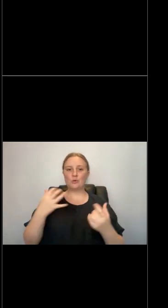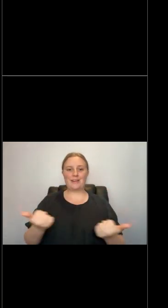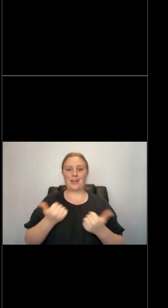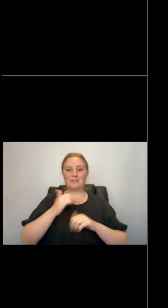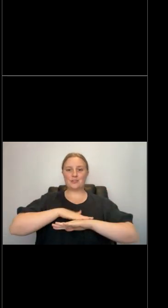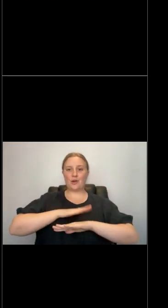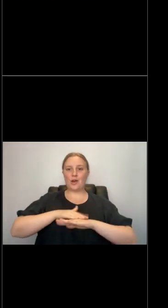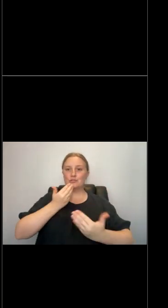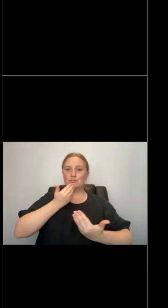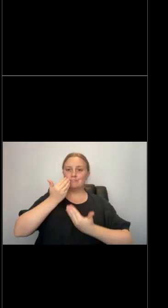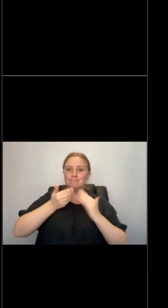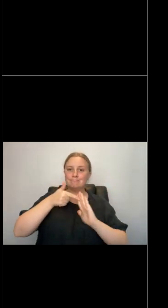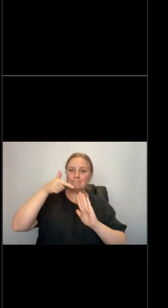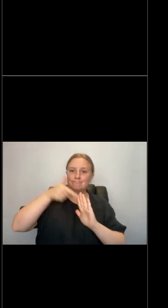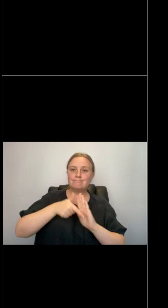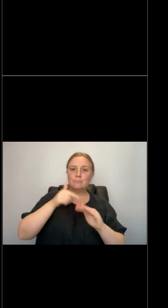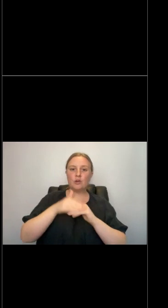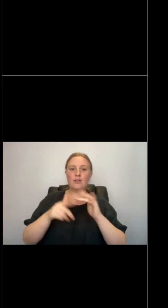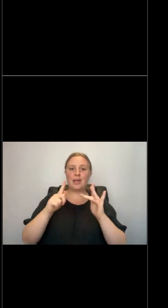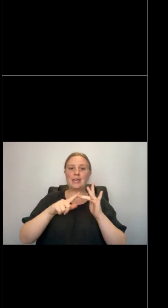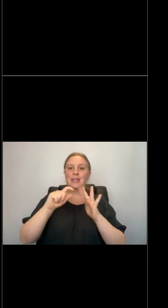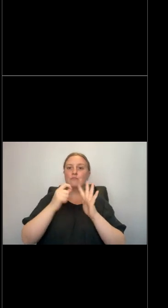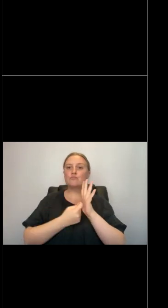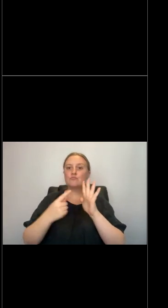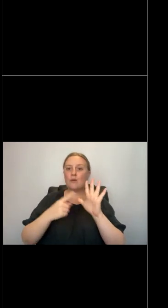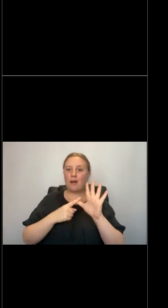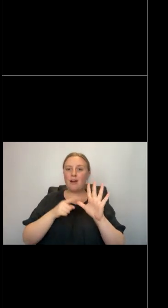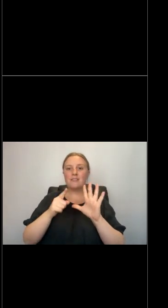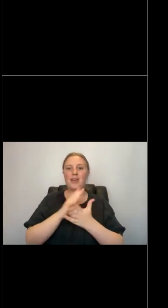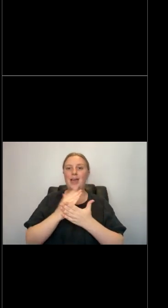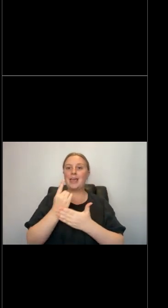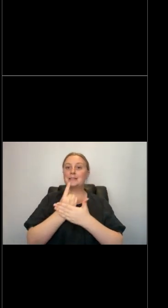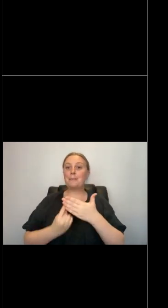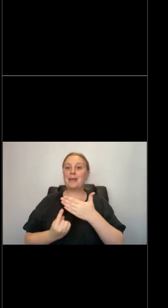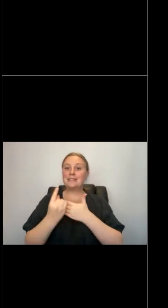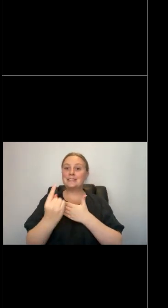because they are independent and their role is to advise patients and support persons.